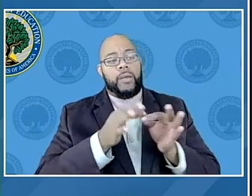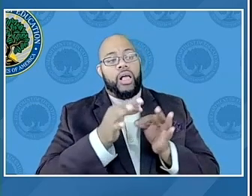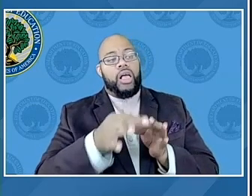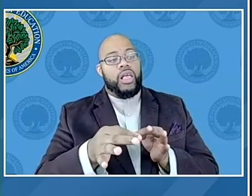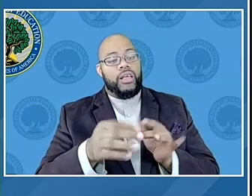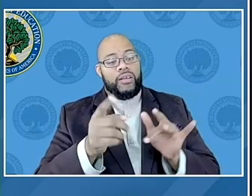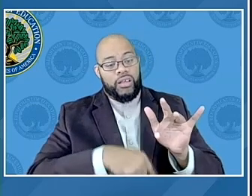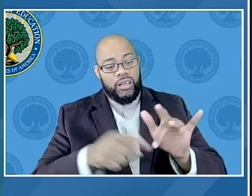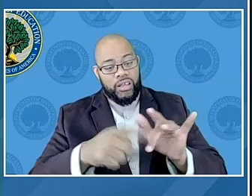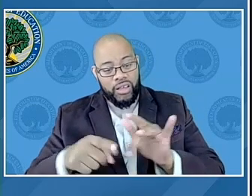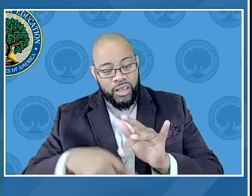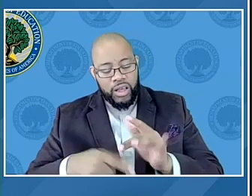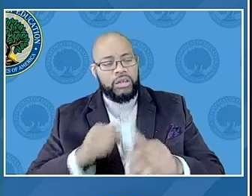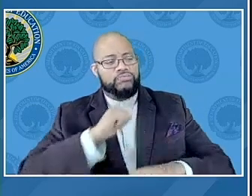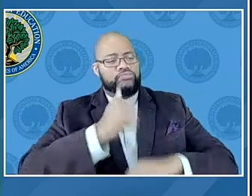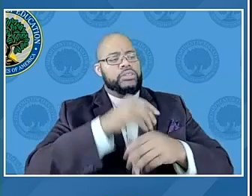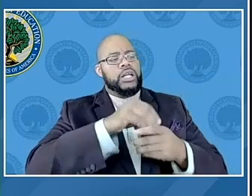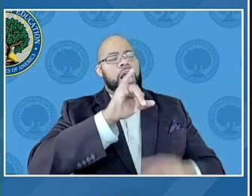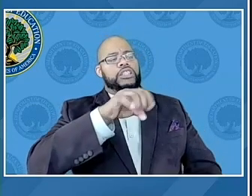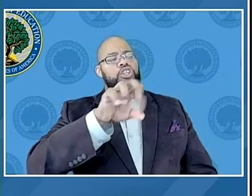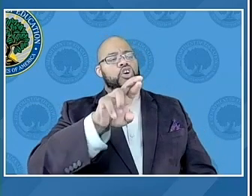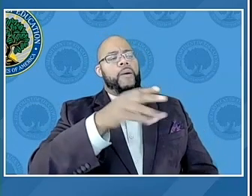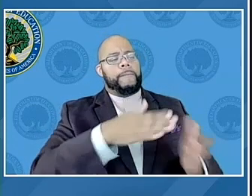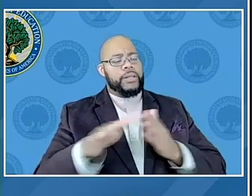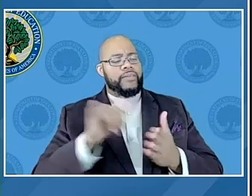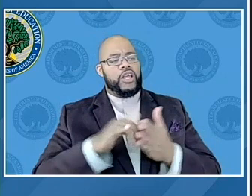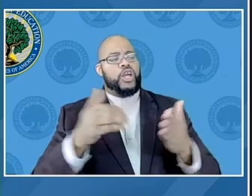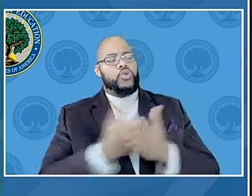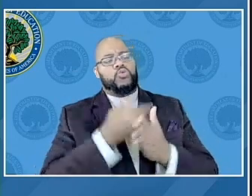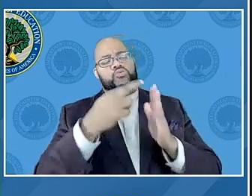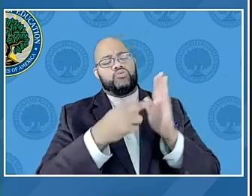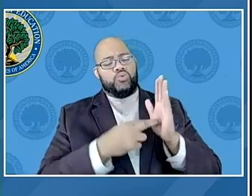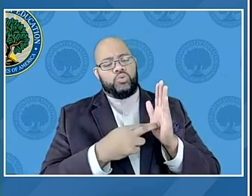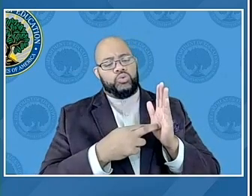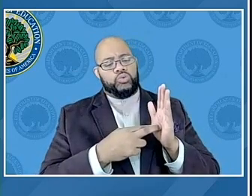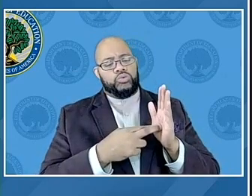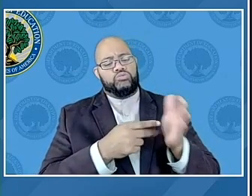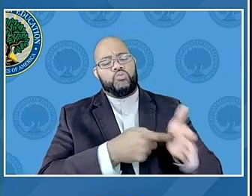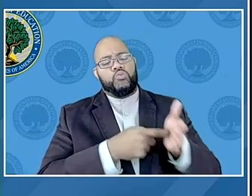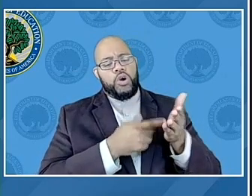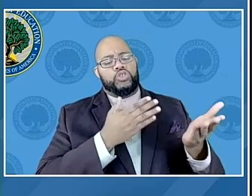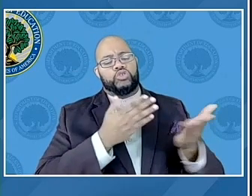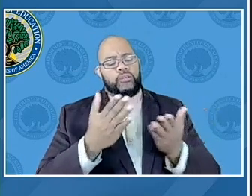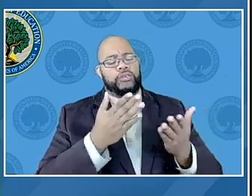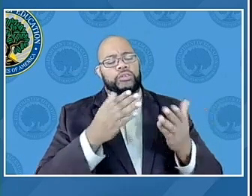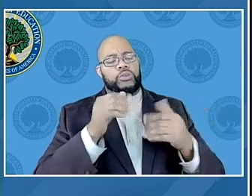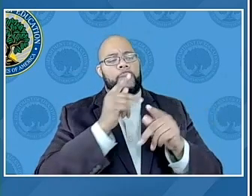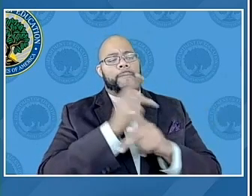be placed in IDR plans which the new regs contemplate requiring servicers to maintain information in a manner that will